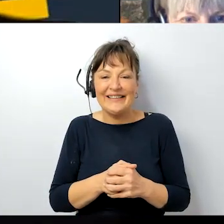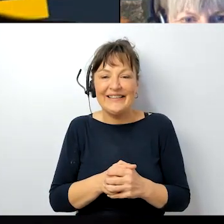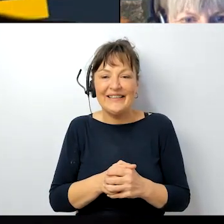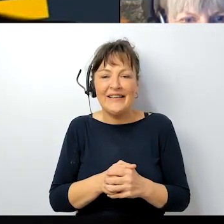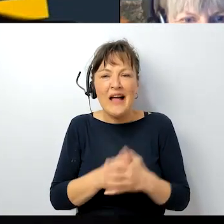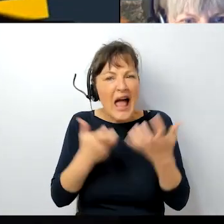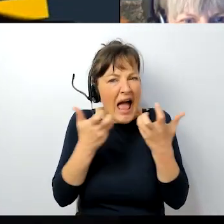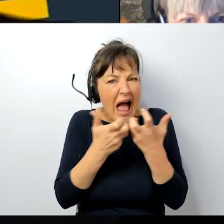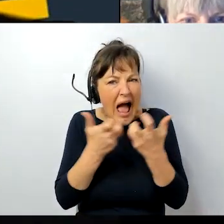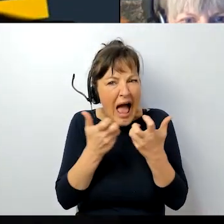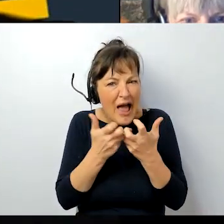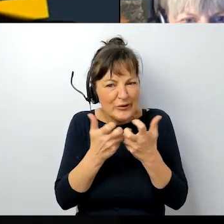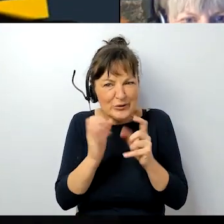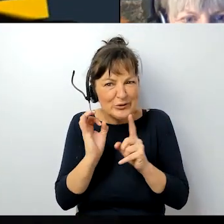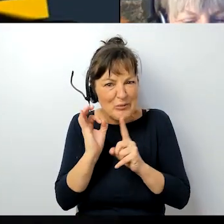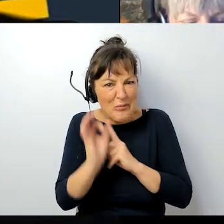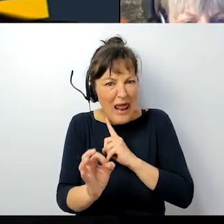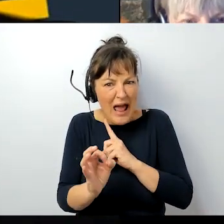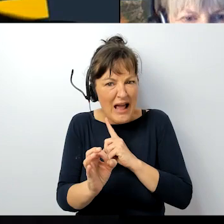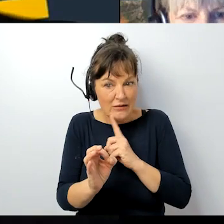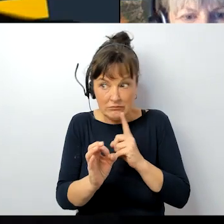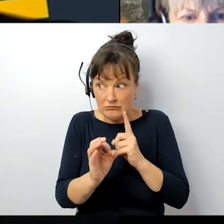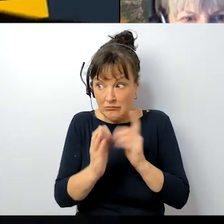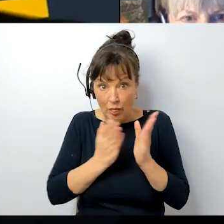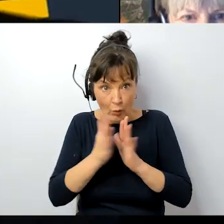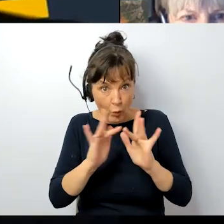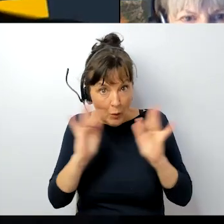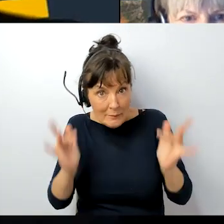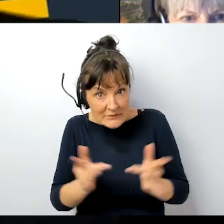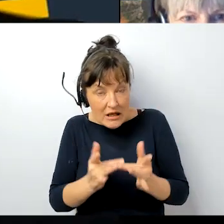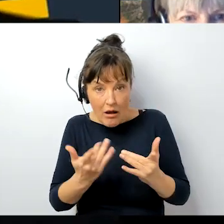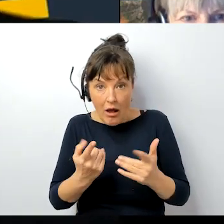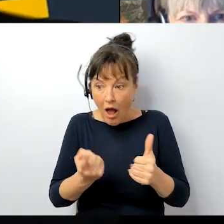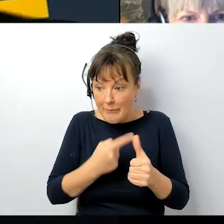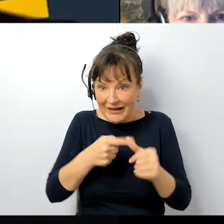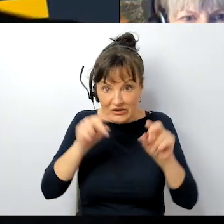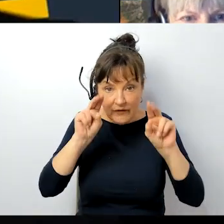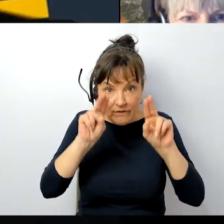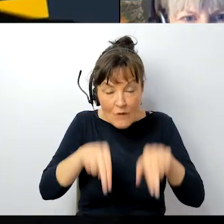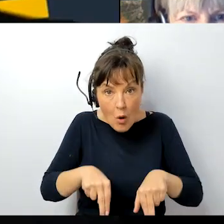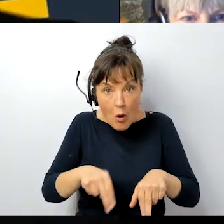for the job which I'm in now at Drax. Excellent and how did you apply for it,